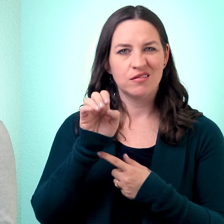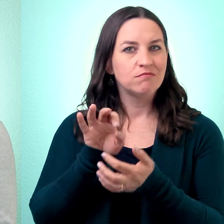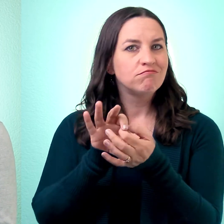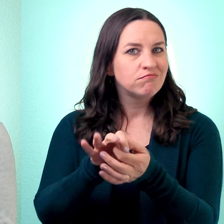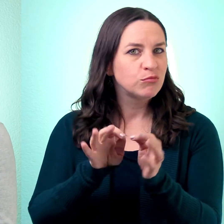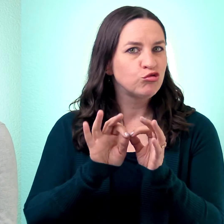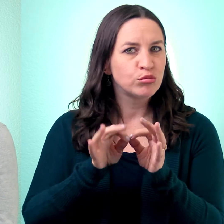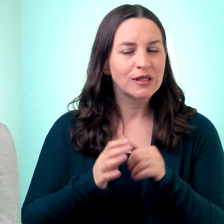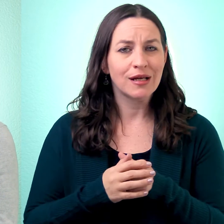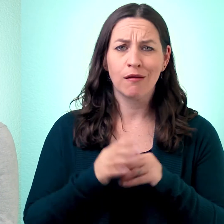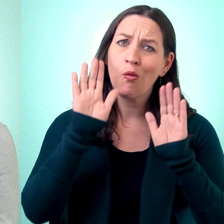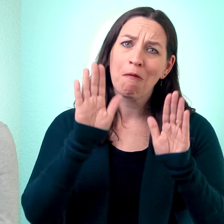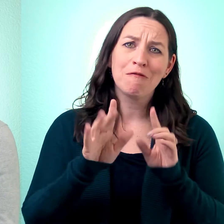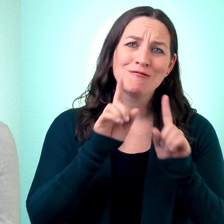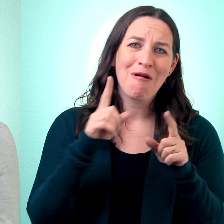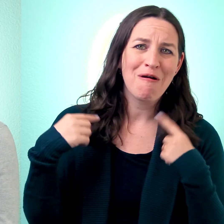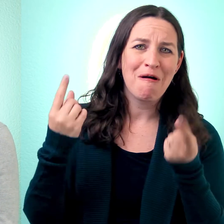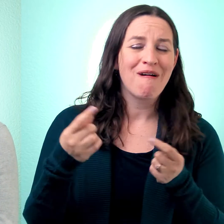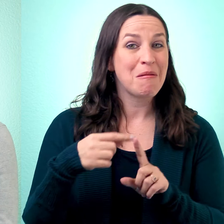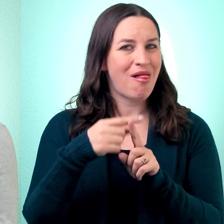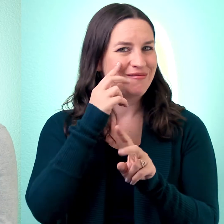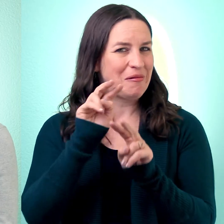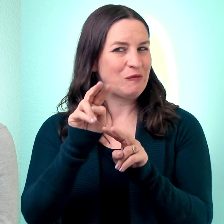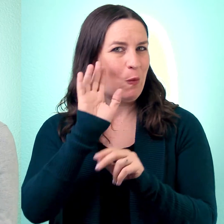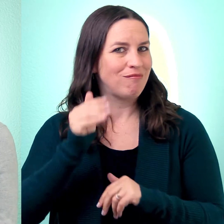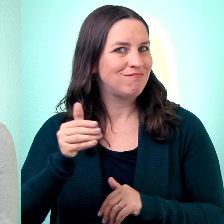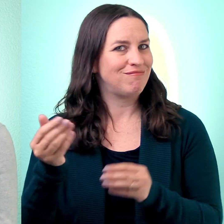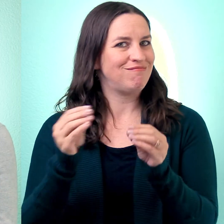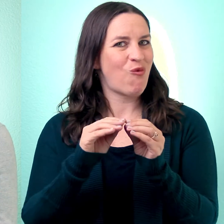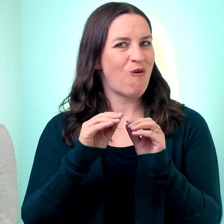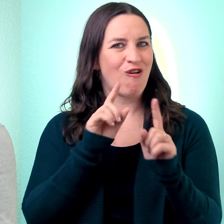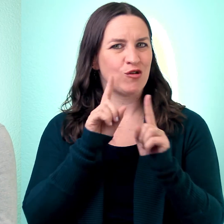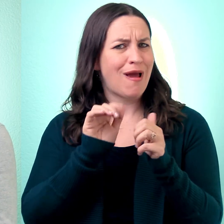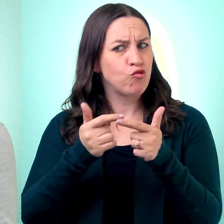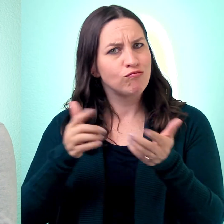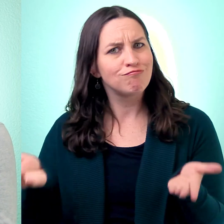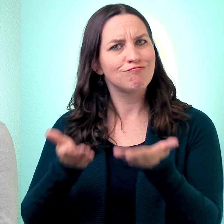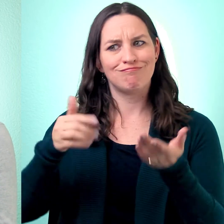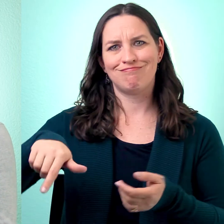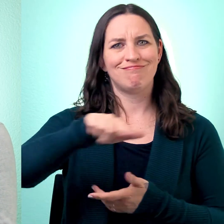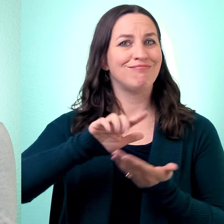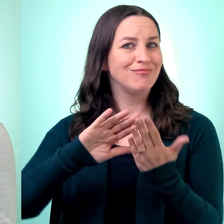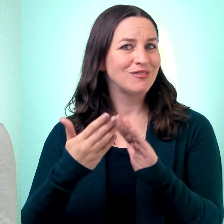it was incredible. We had great dialog and we look forward to more conversations to better uplift and elevate our community.